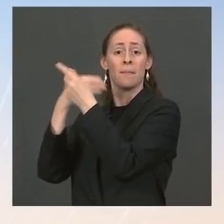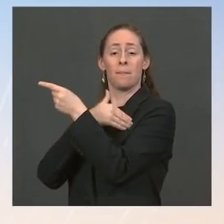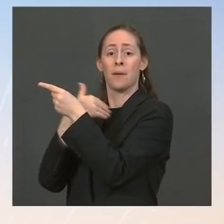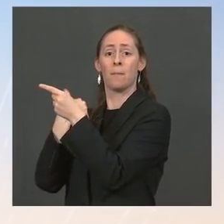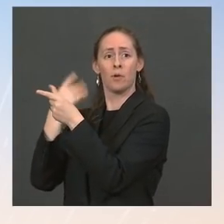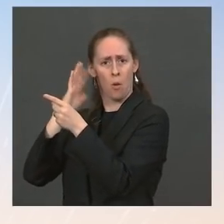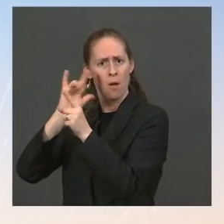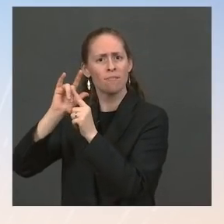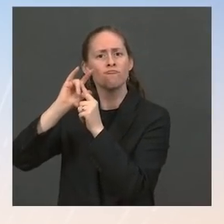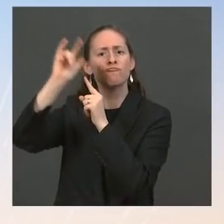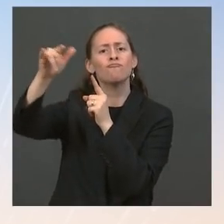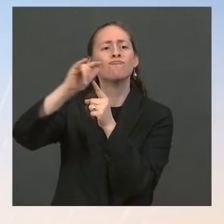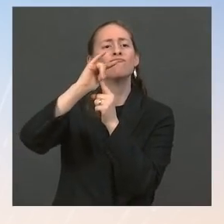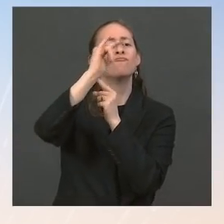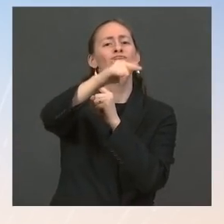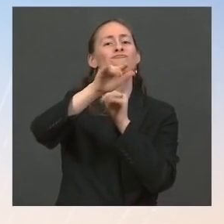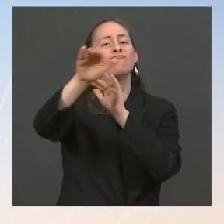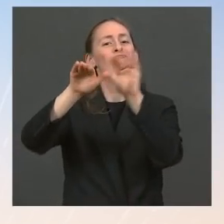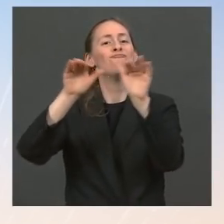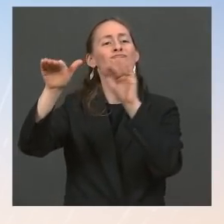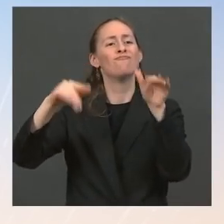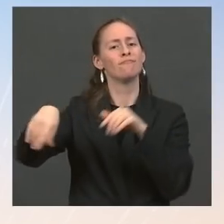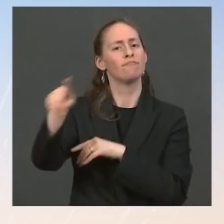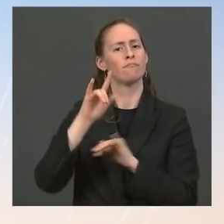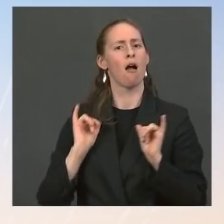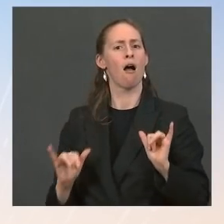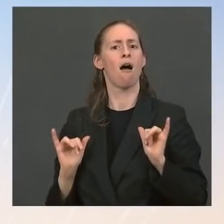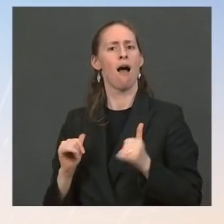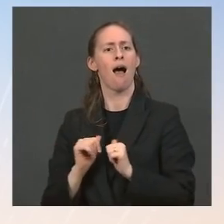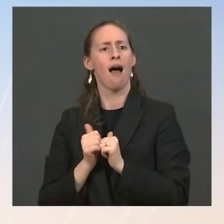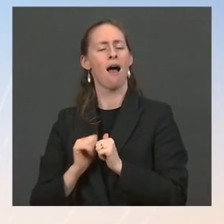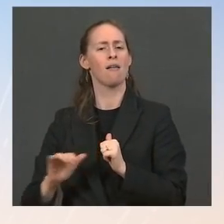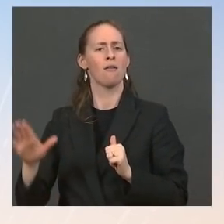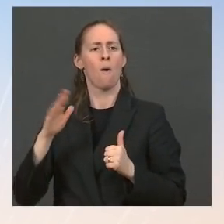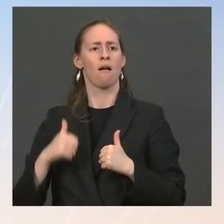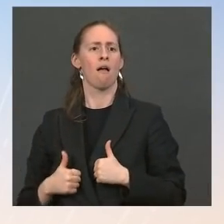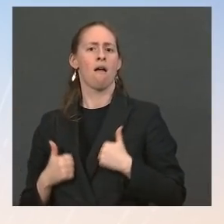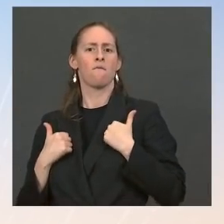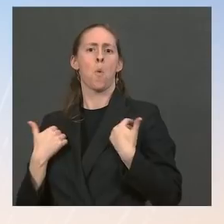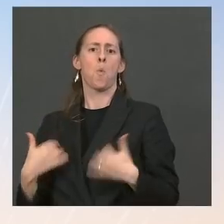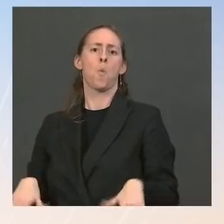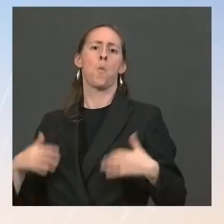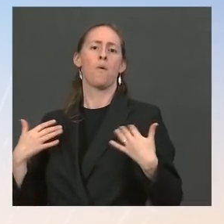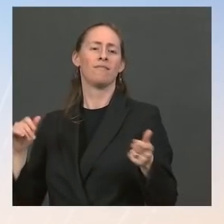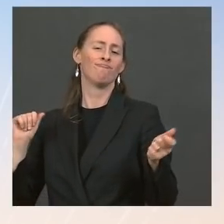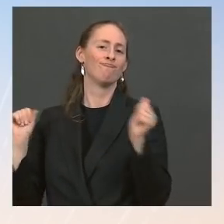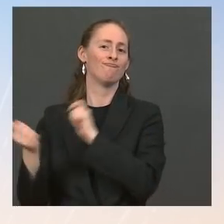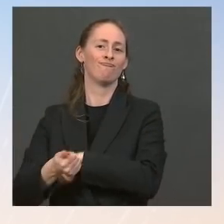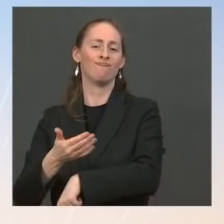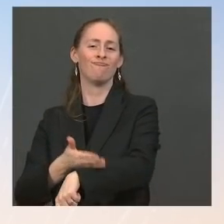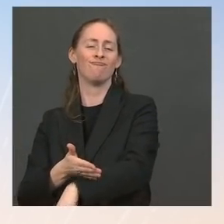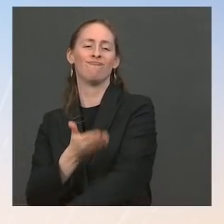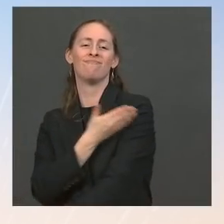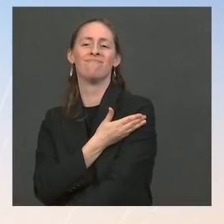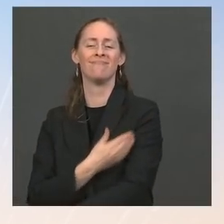and talking about the direct impacts on people's lives. So, I can certainly -- you can certainly anticipate, George, that a couple of weeks,